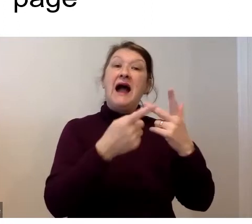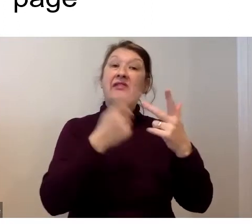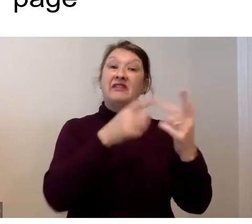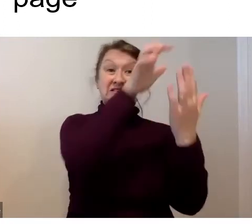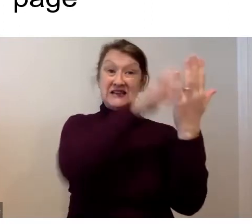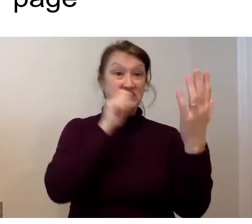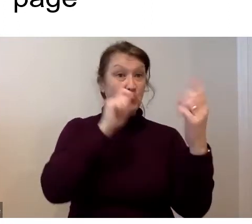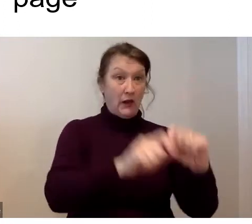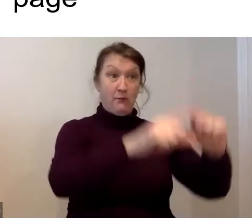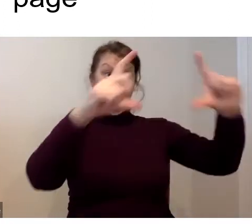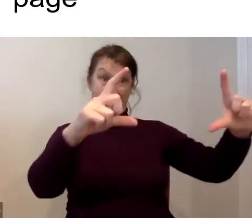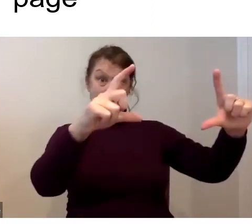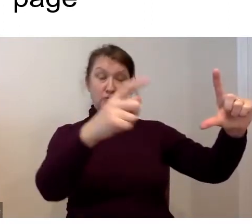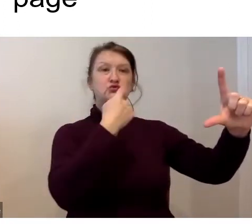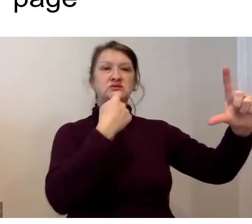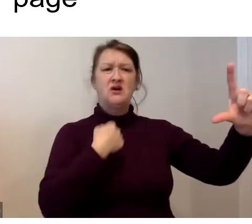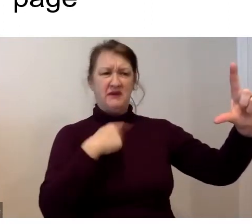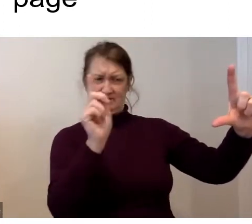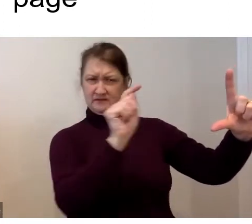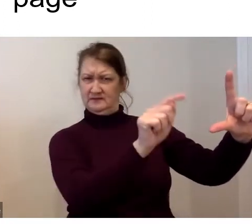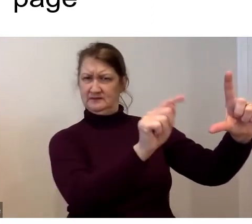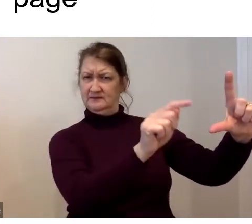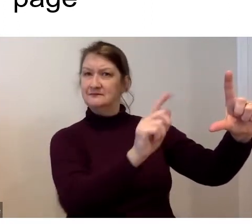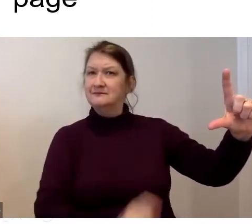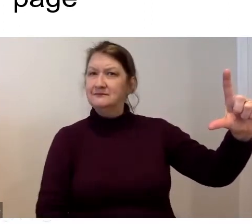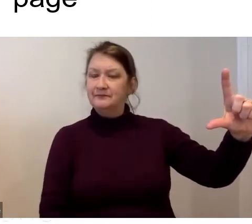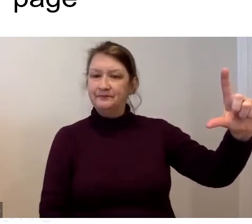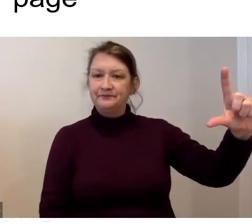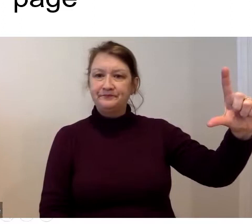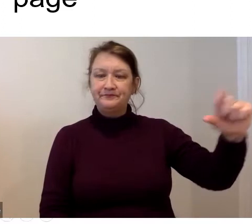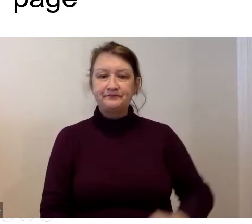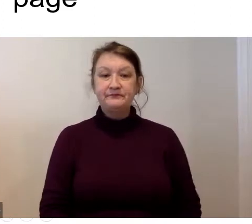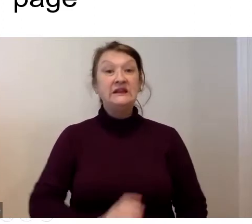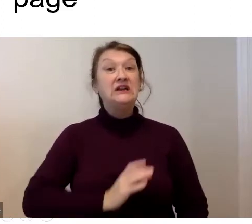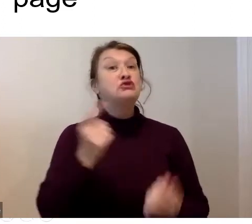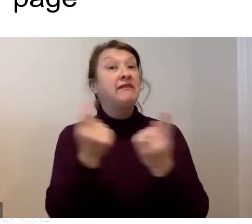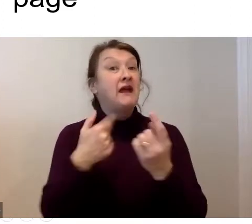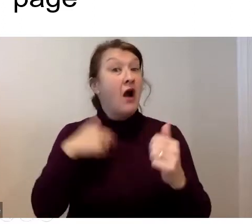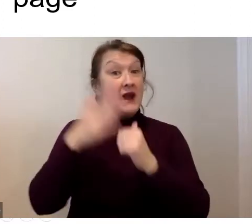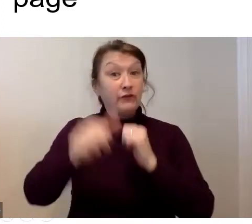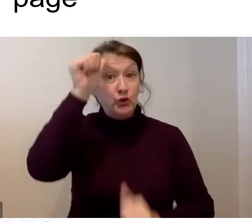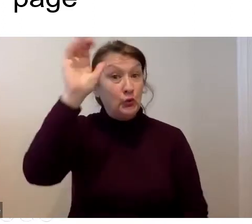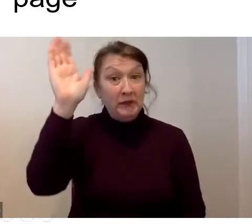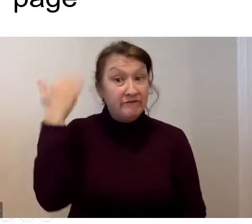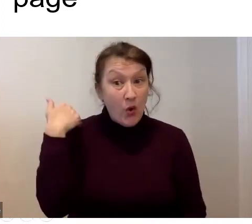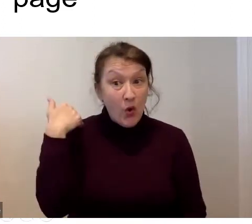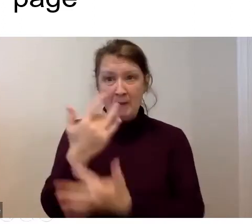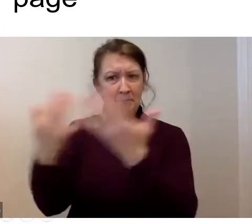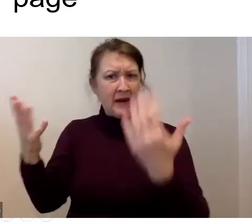One interesting thing that I did not realise is that you cannot, on